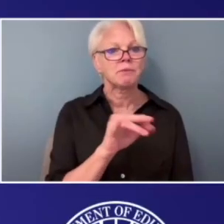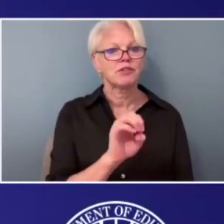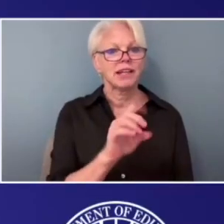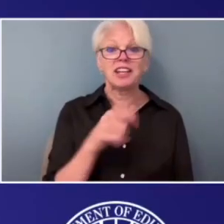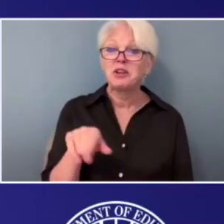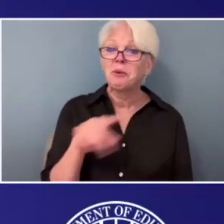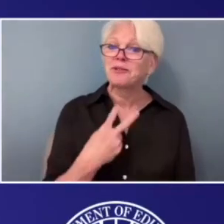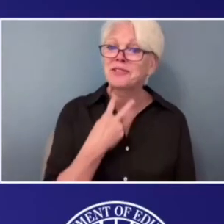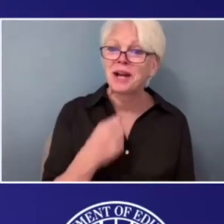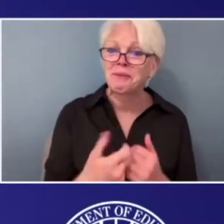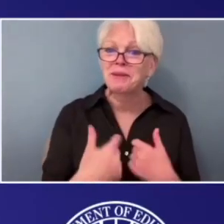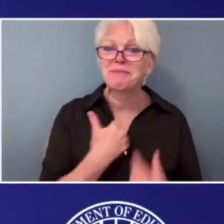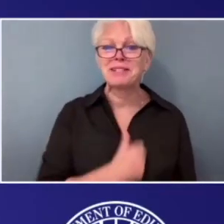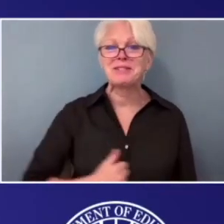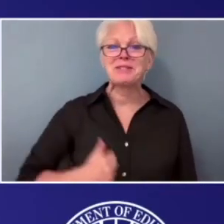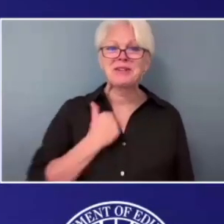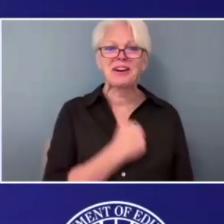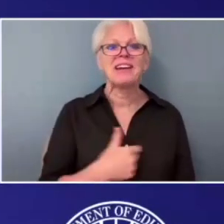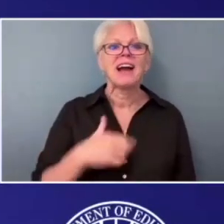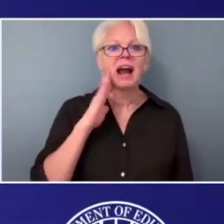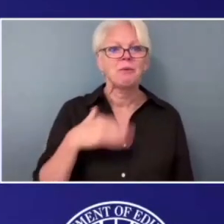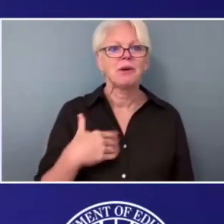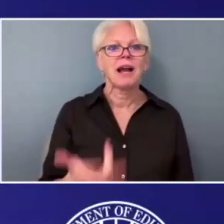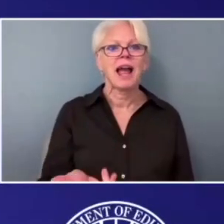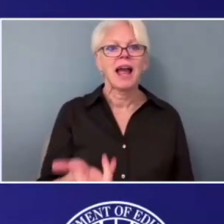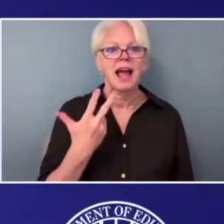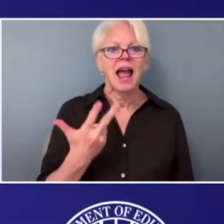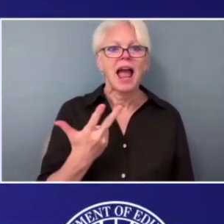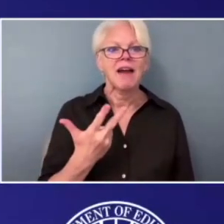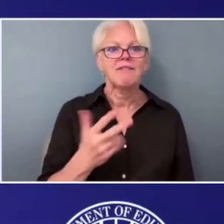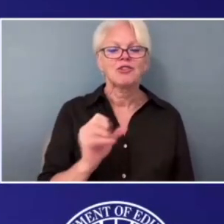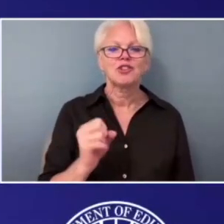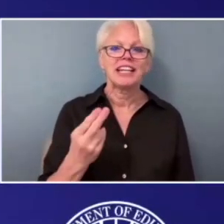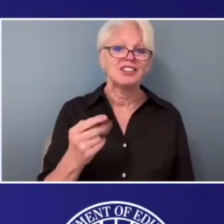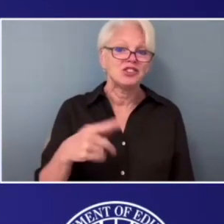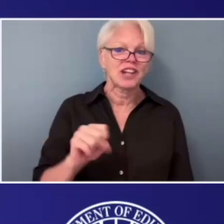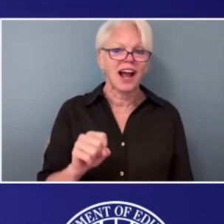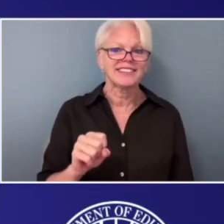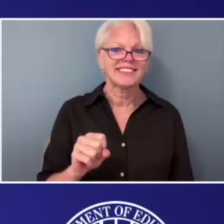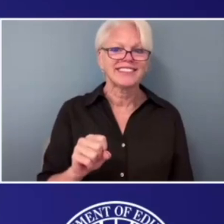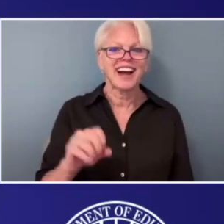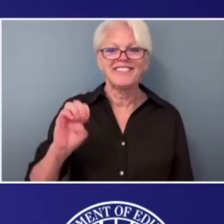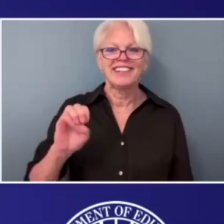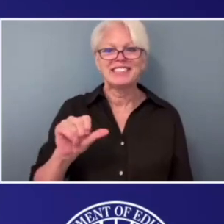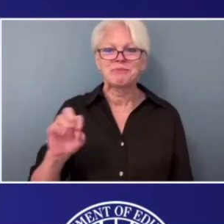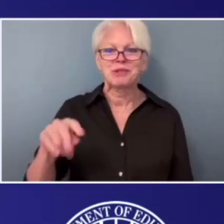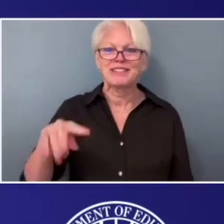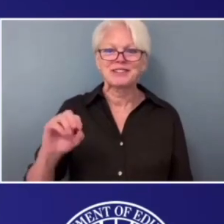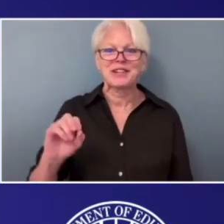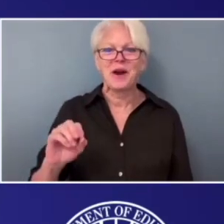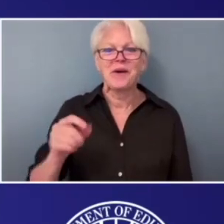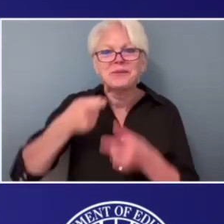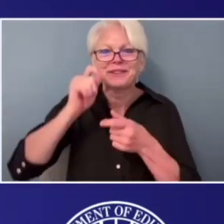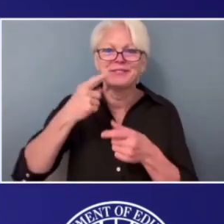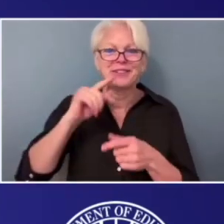sorry. And I will have three shots of espresso for tomorrow. Okay. One of the things that we like to do